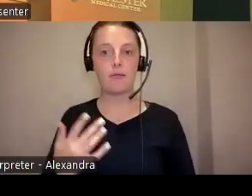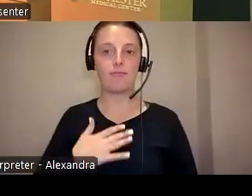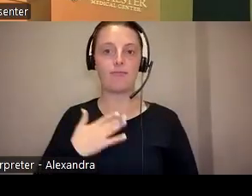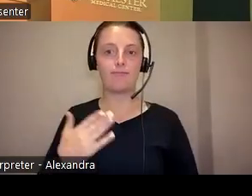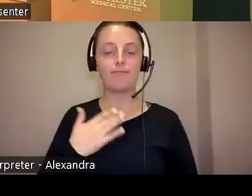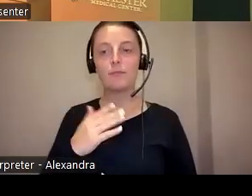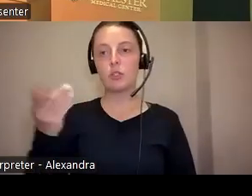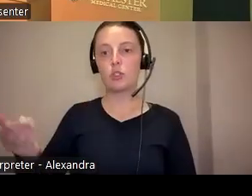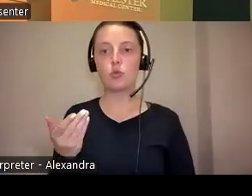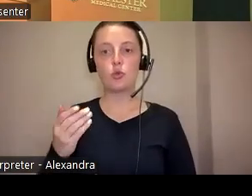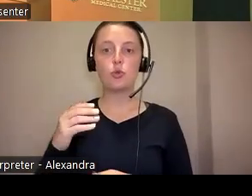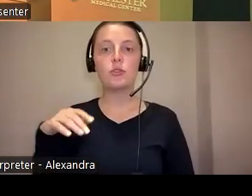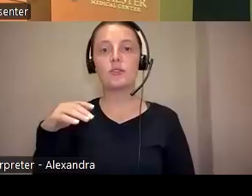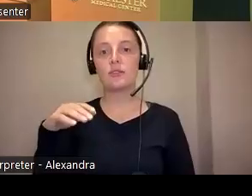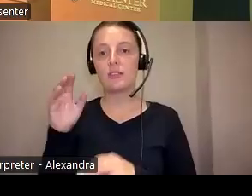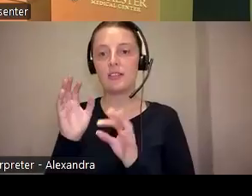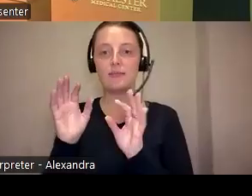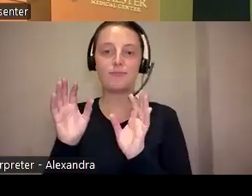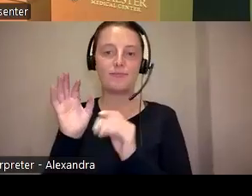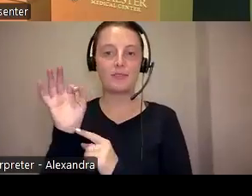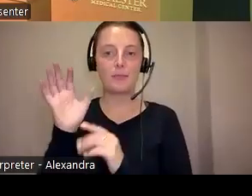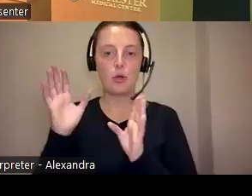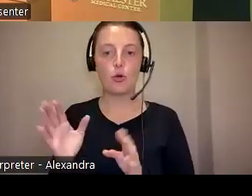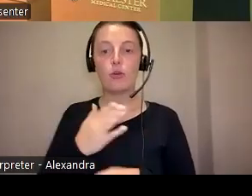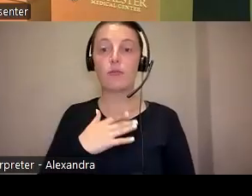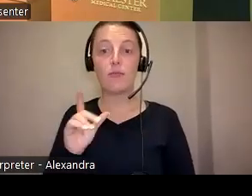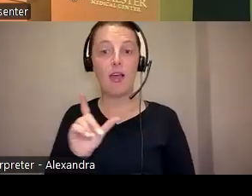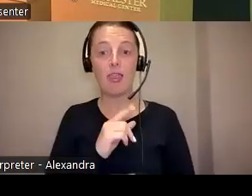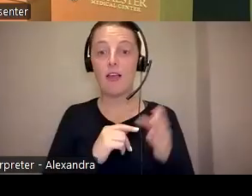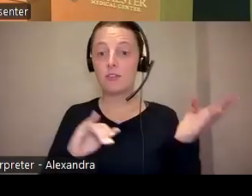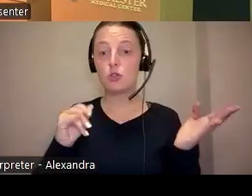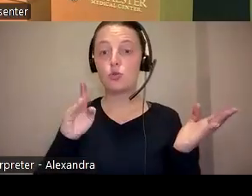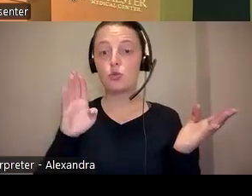to my left is Julie Actal, the psych uh therapist chief for the department. Um,